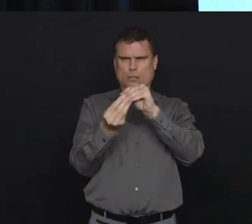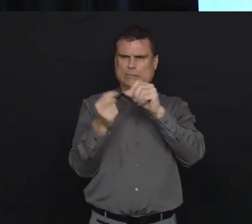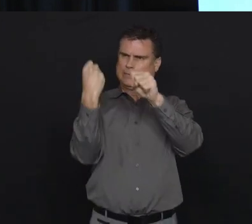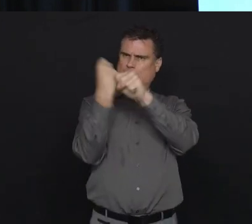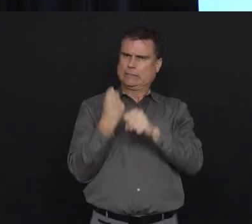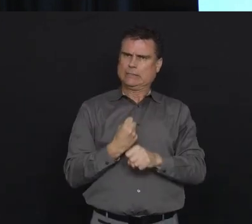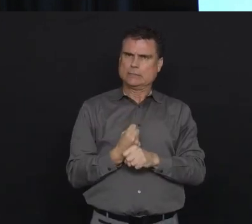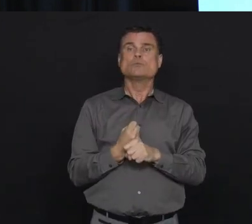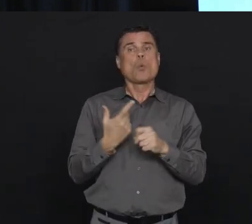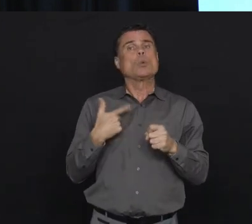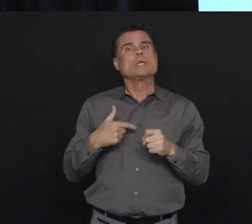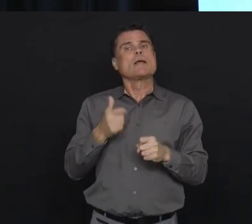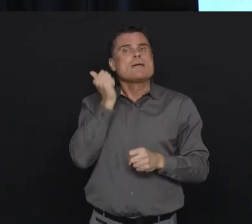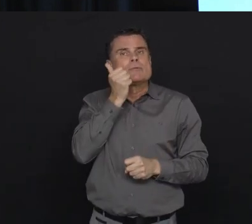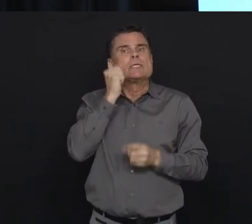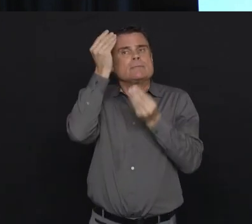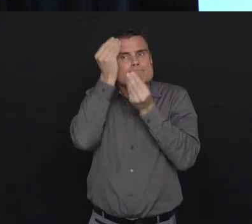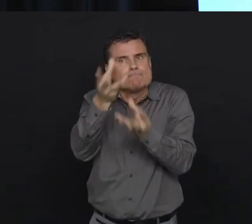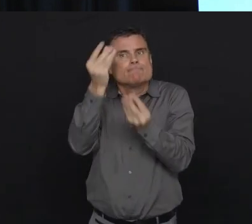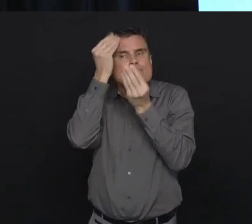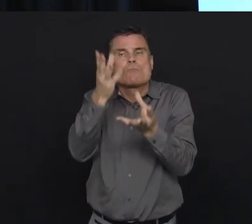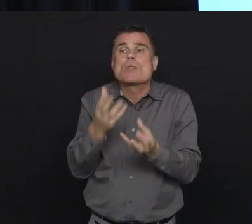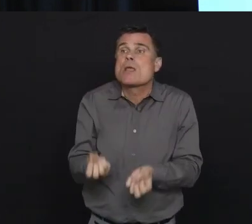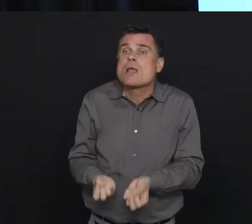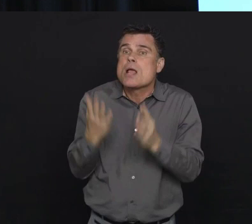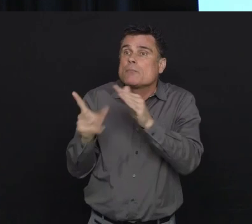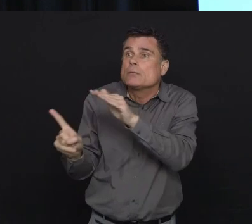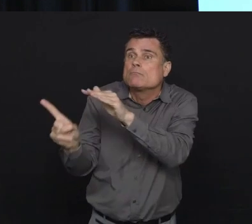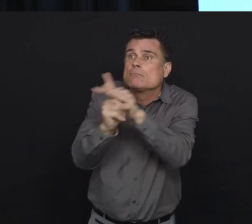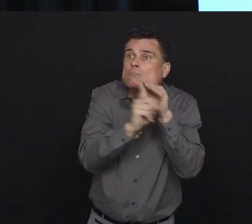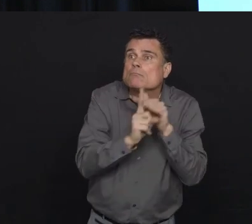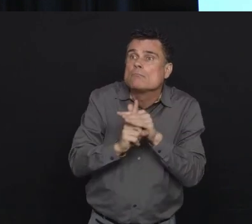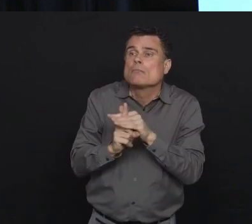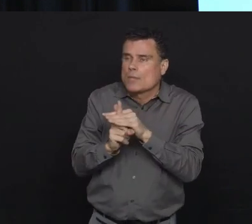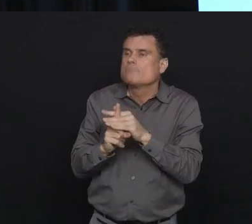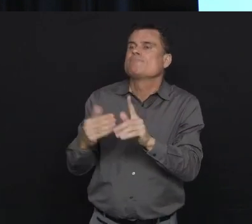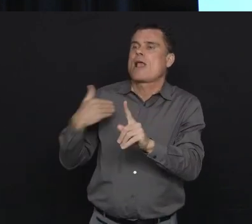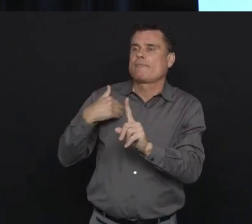people in BC that test positive for covert 19.